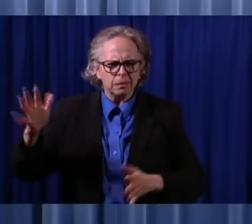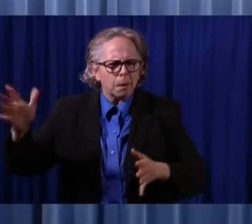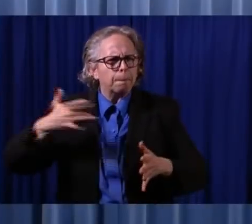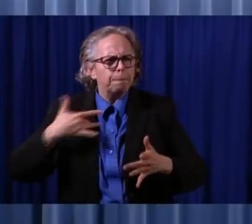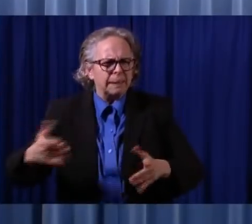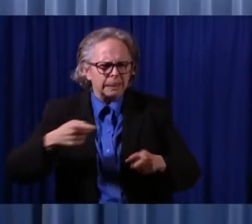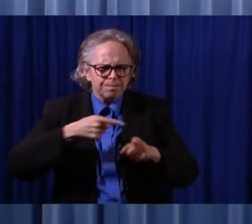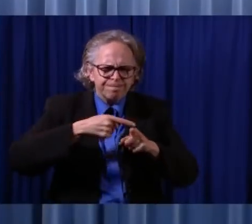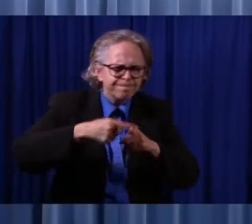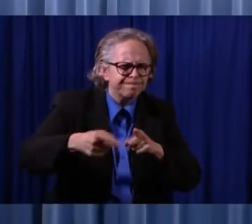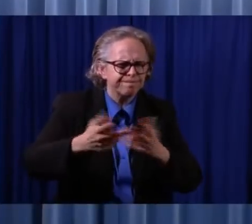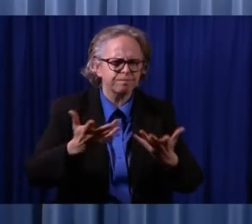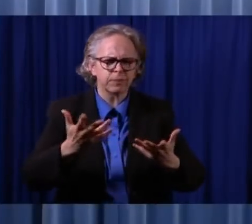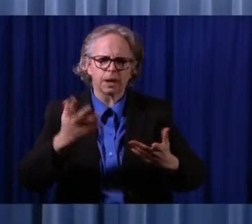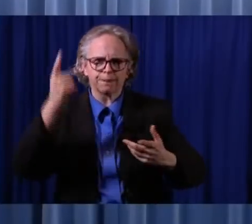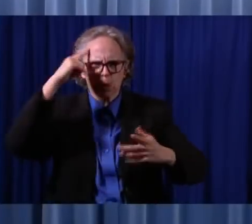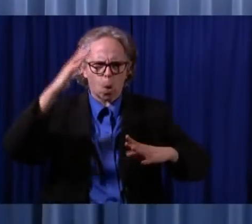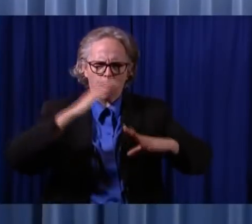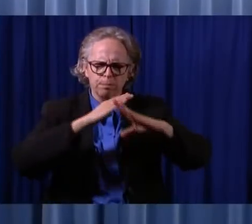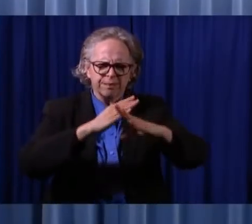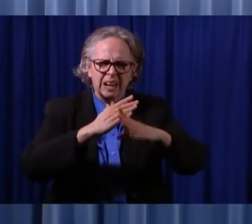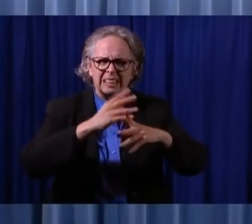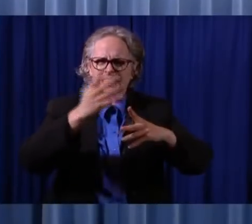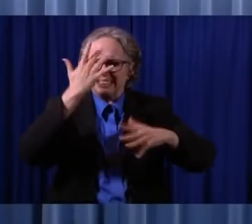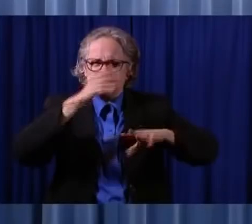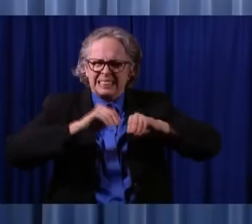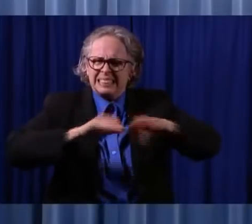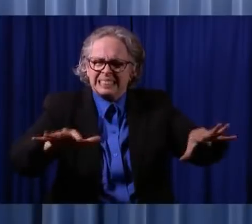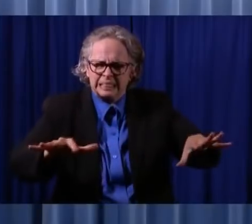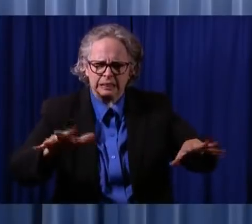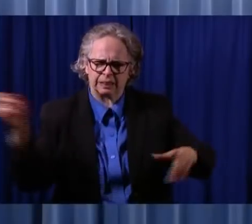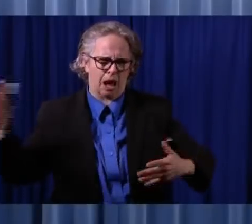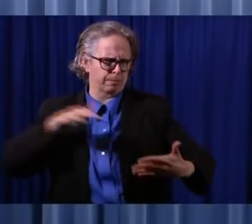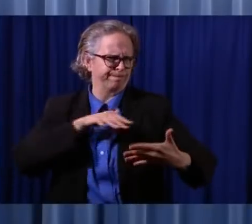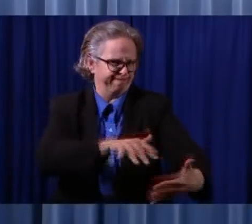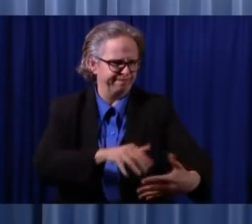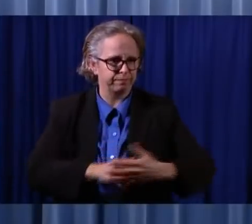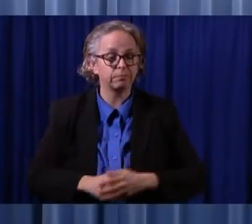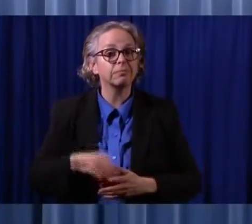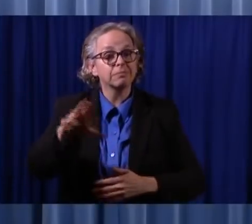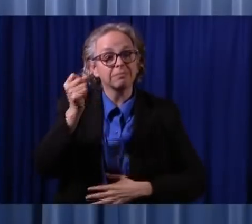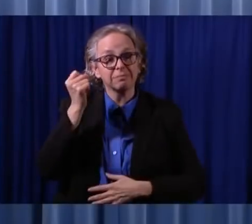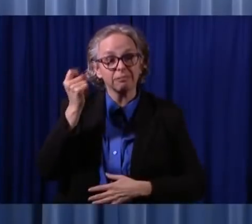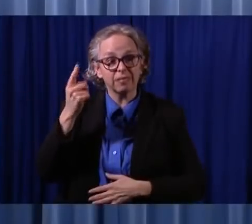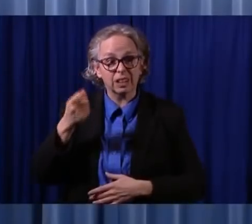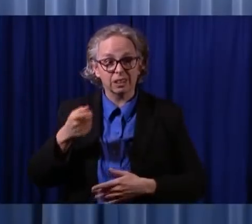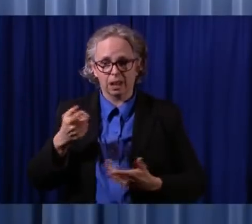CLEVELAND. DR. EDWARDS TYPICALLY FOCUSES ON PREVENTION OF HOSPITAL ACQUIRED INFECTION AND